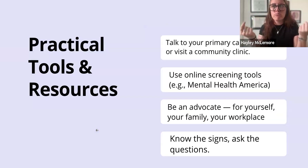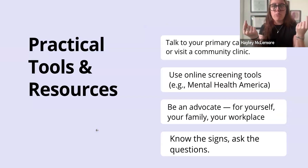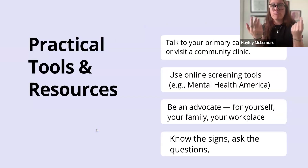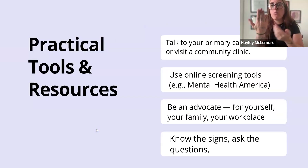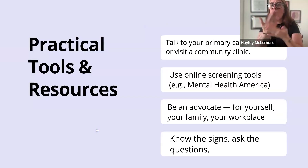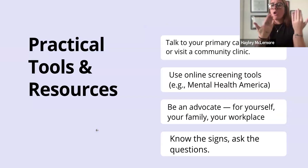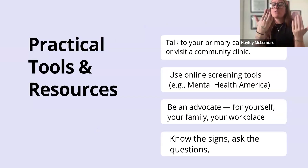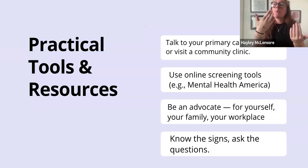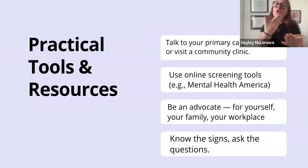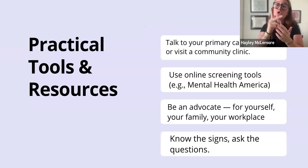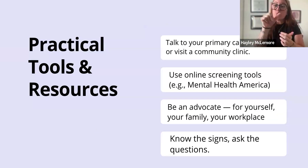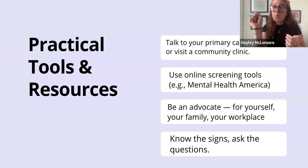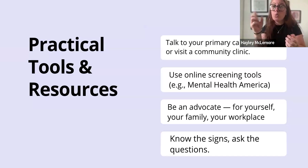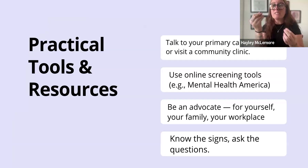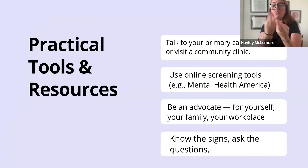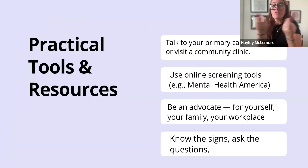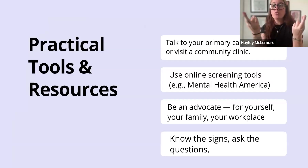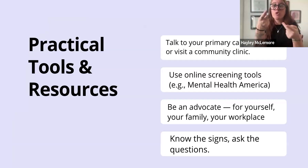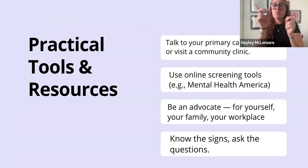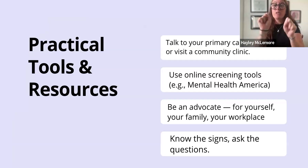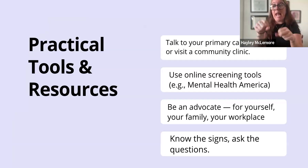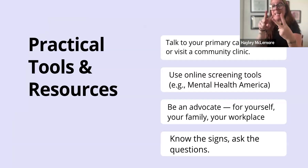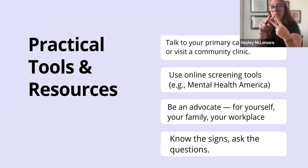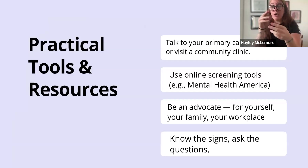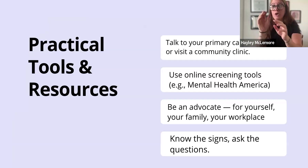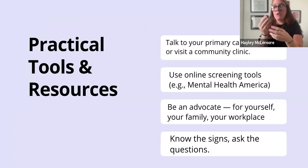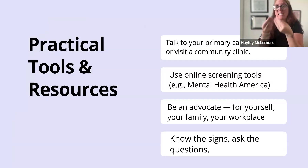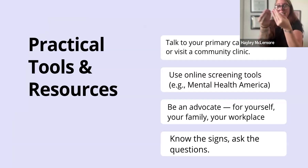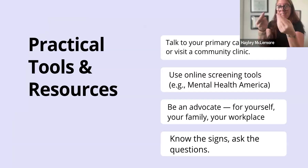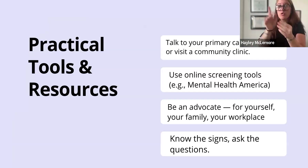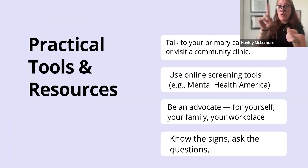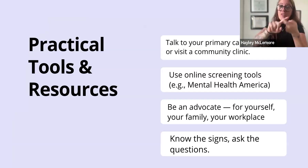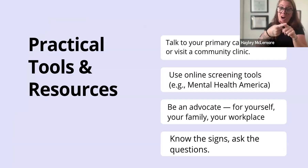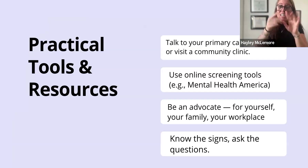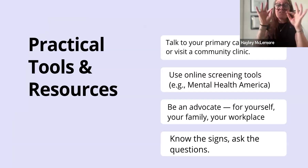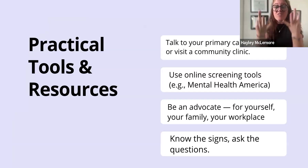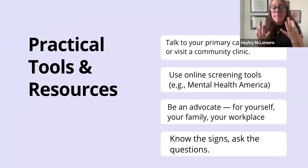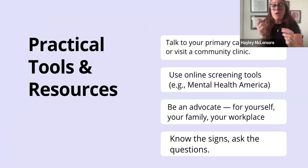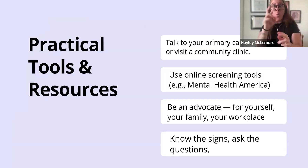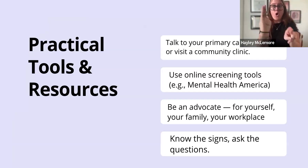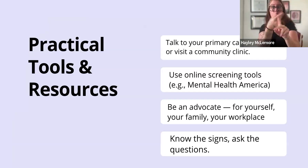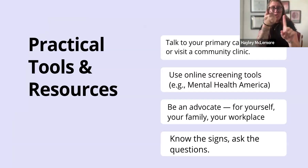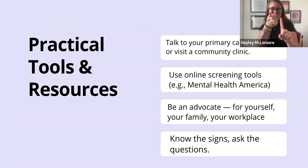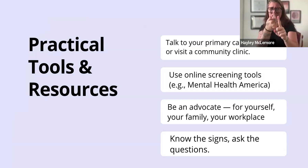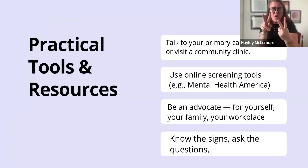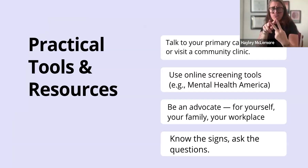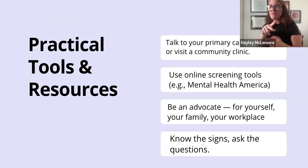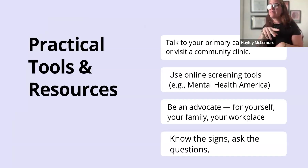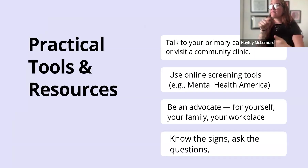So what can we do? What are some good tools and resources that you can give to your friends, family,